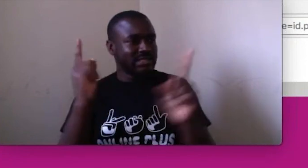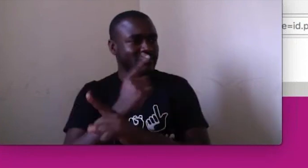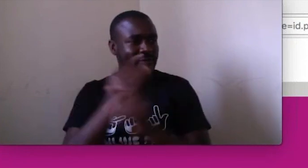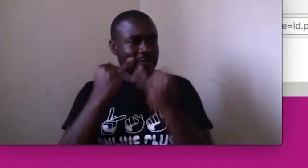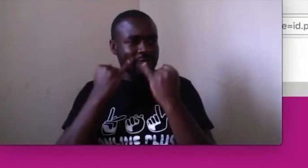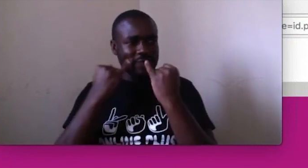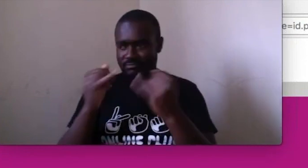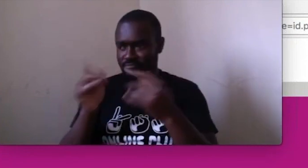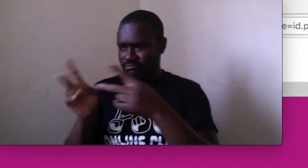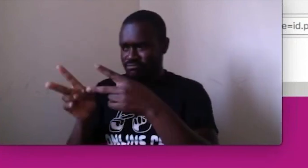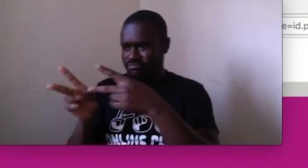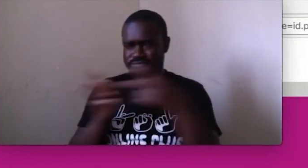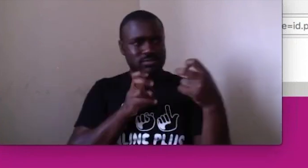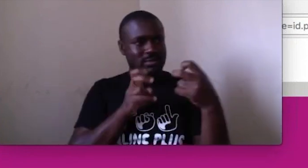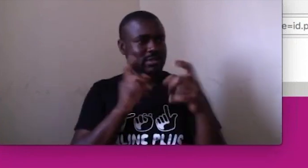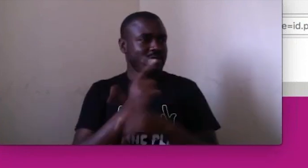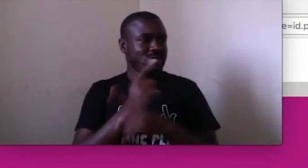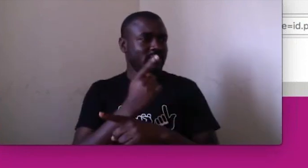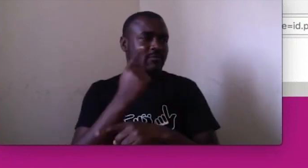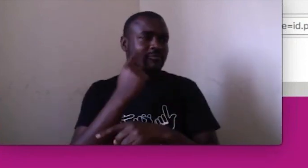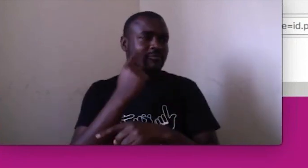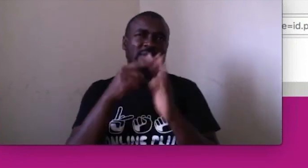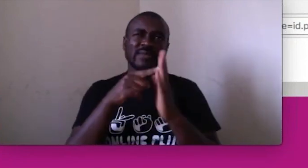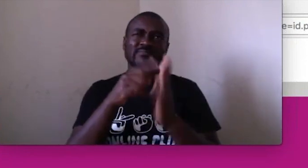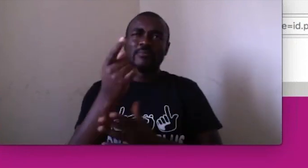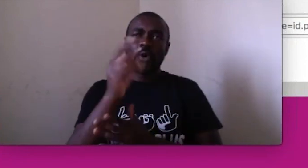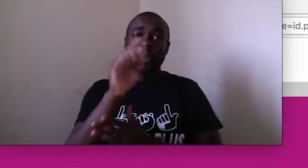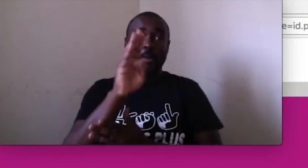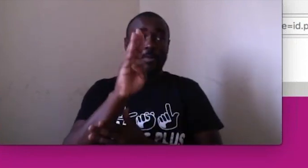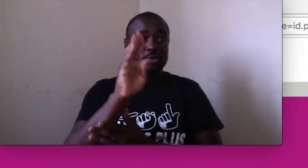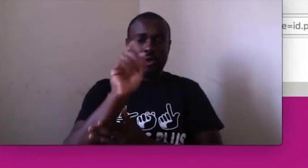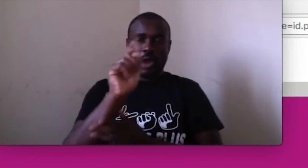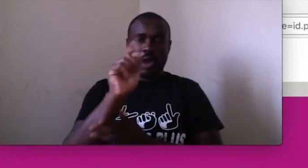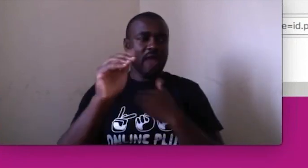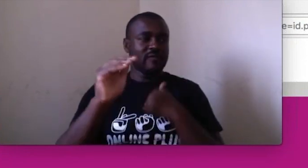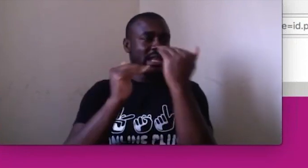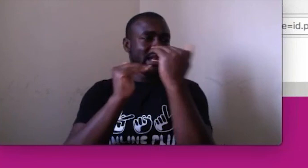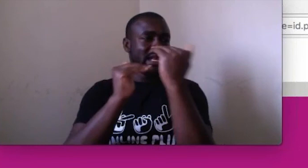you know, the language is different so how to extract the information, for example